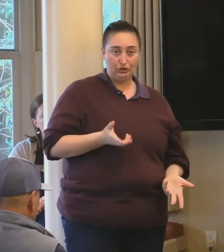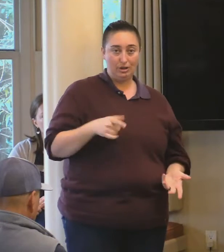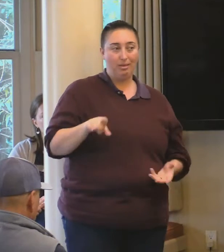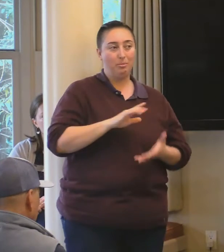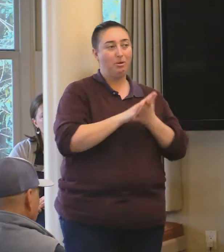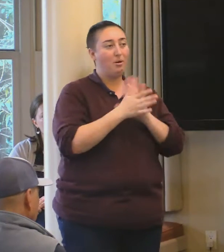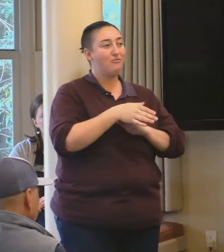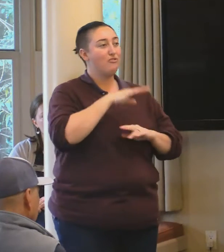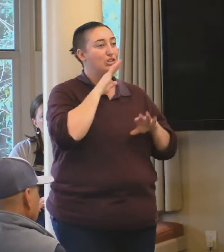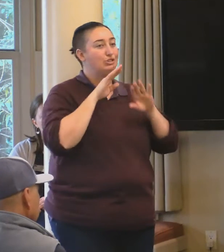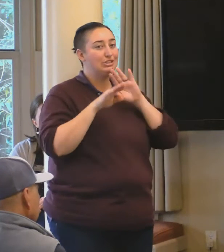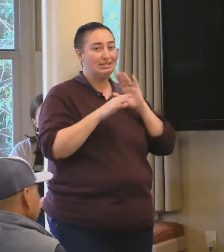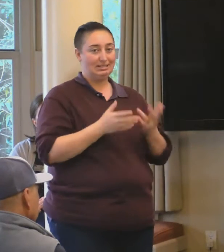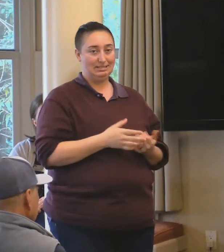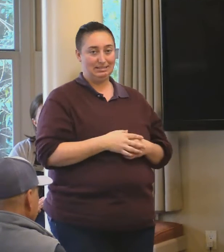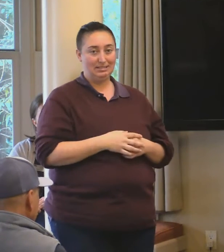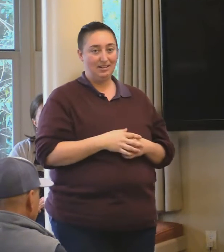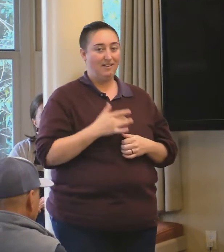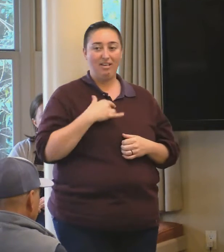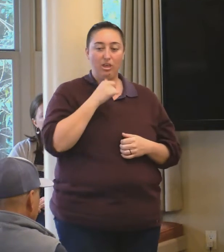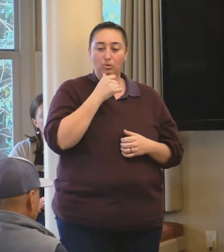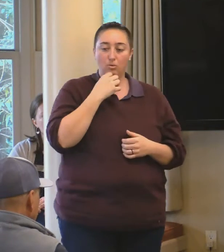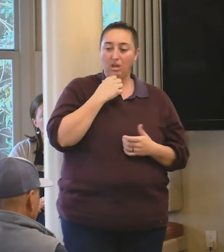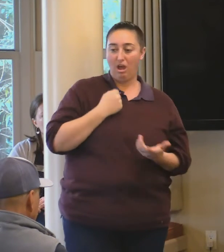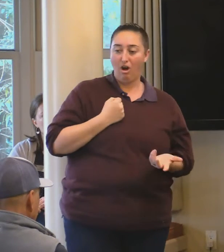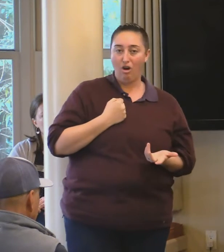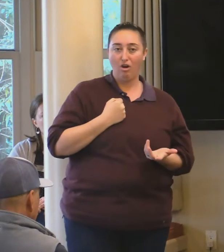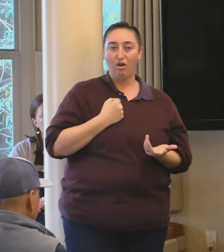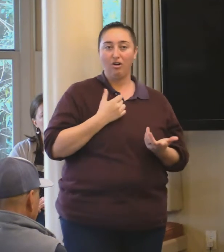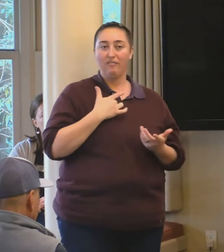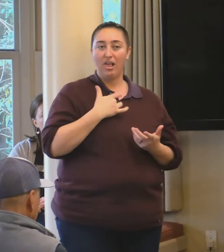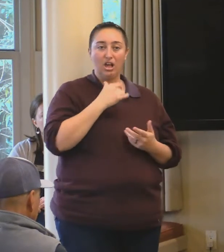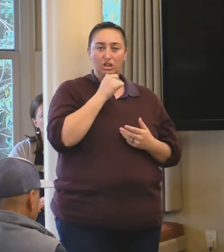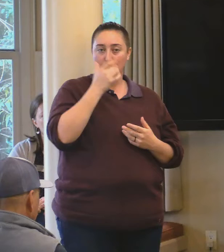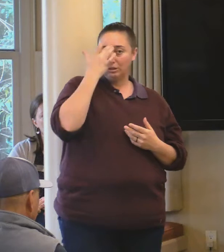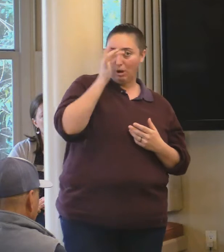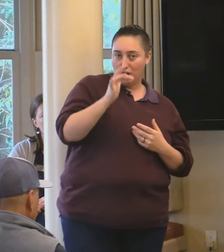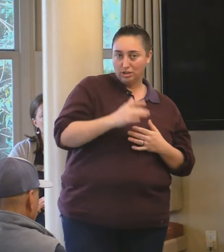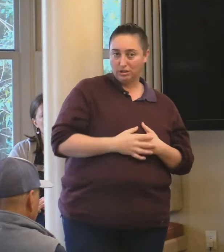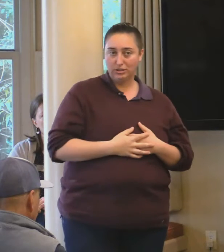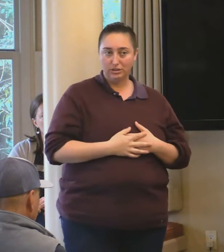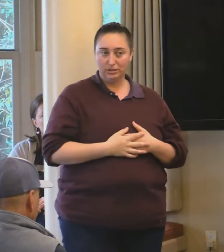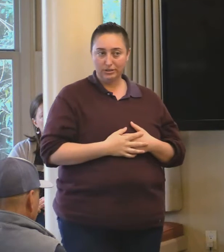hear and they get frustrated. They think you're uncaring or that you're just not smart.